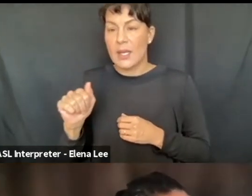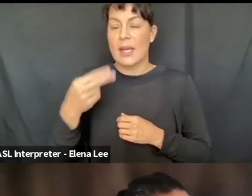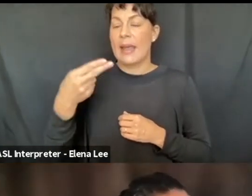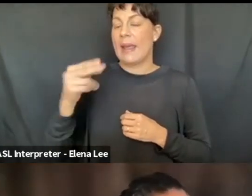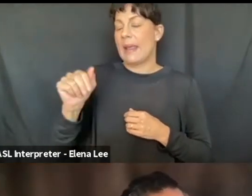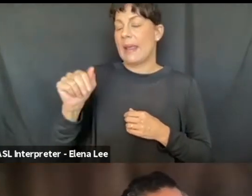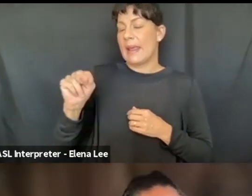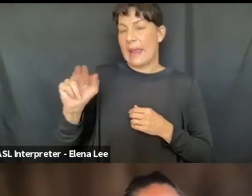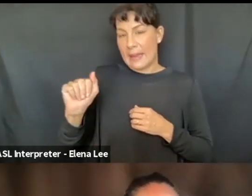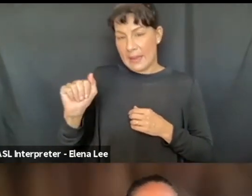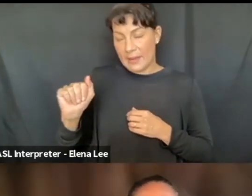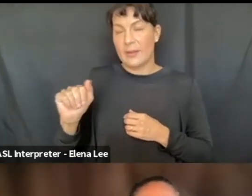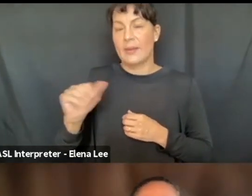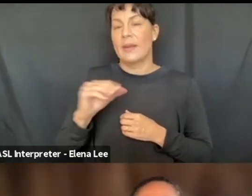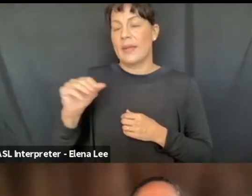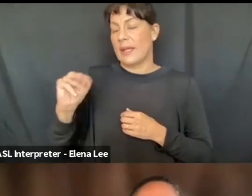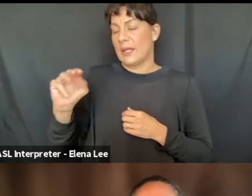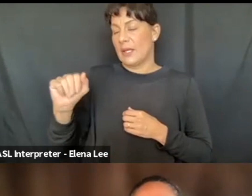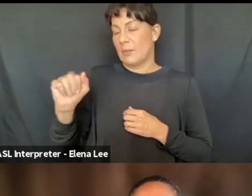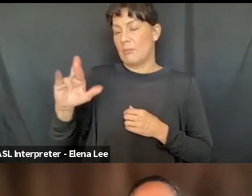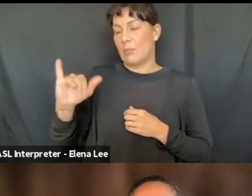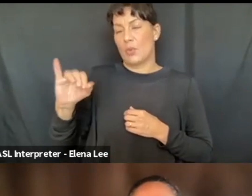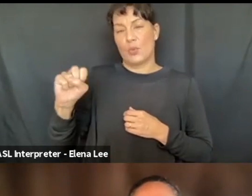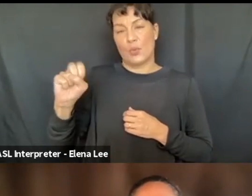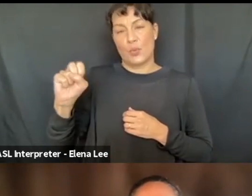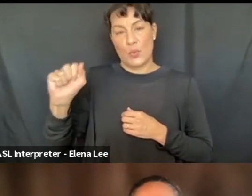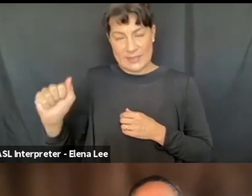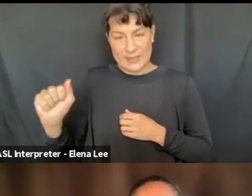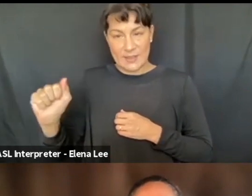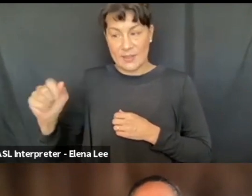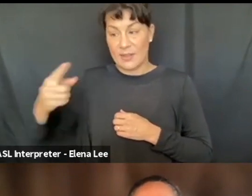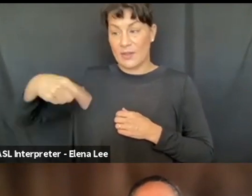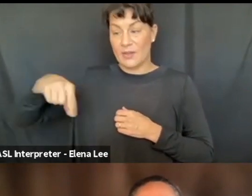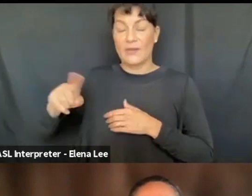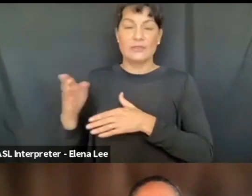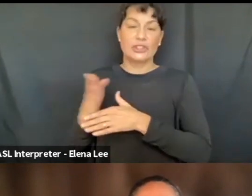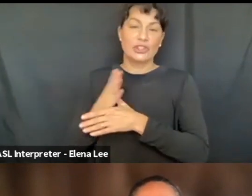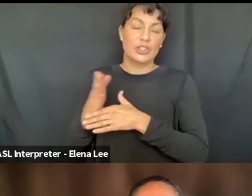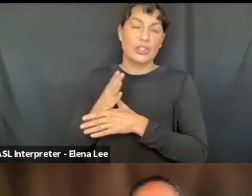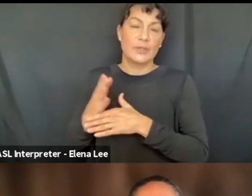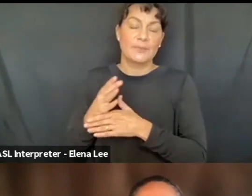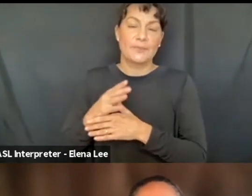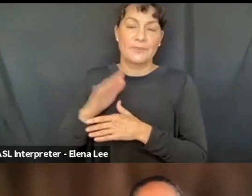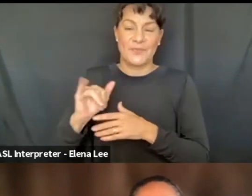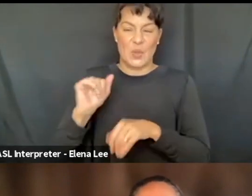and now Marissa Woods, who have all been sharing in this work with us.